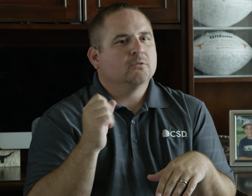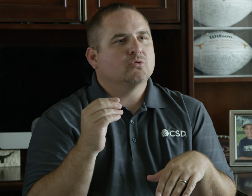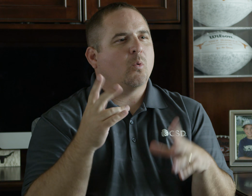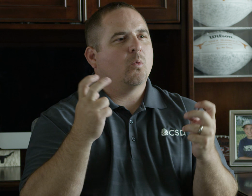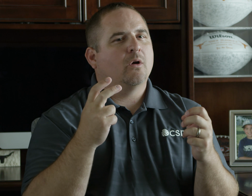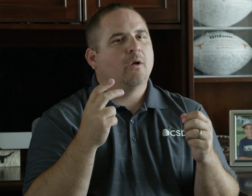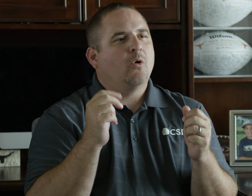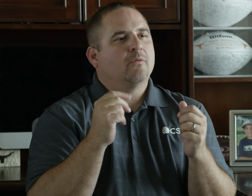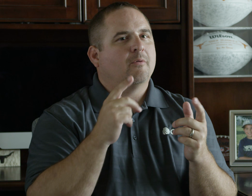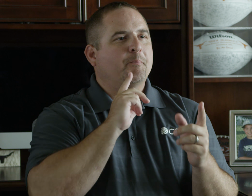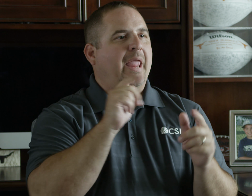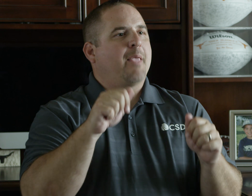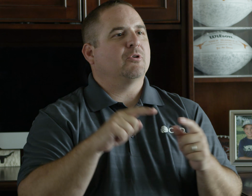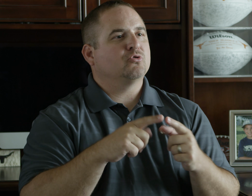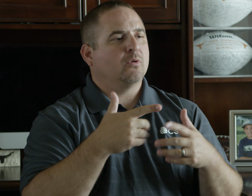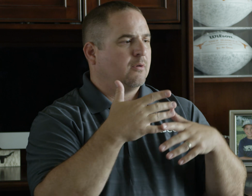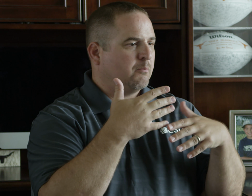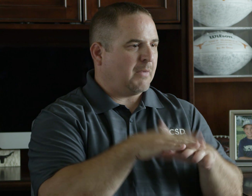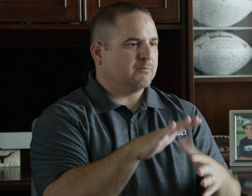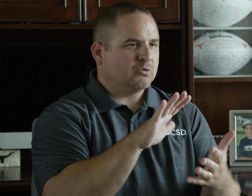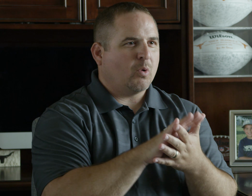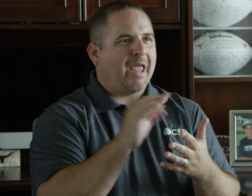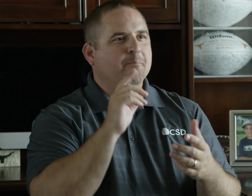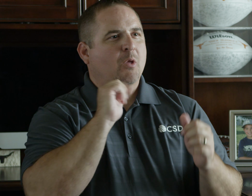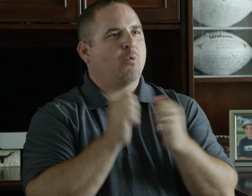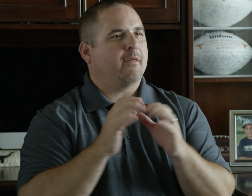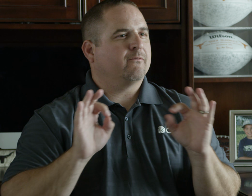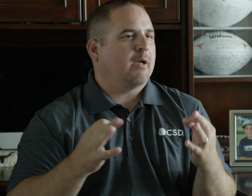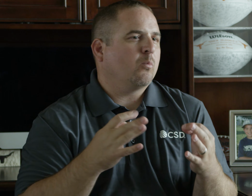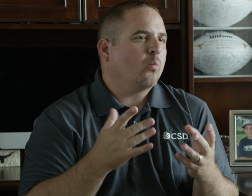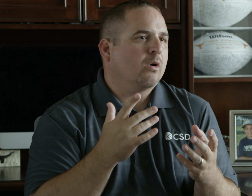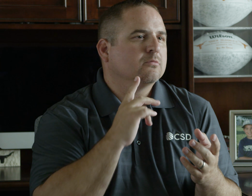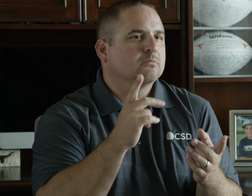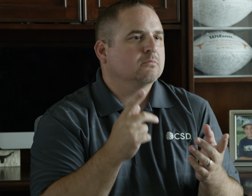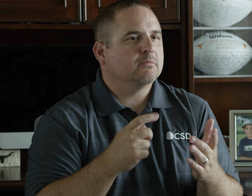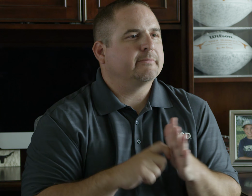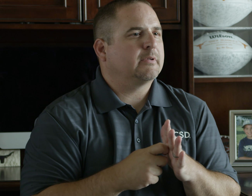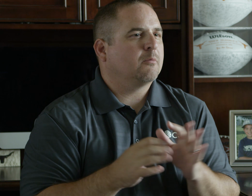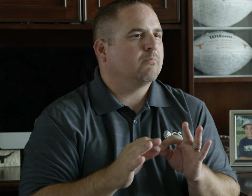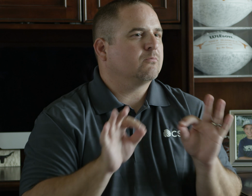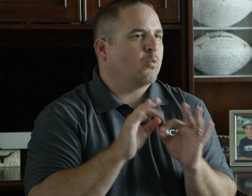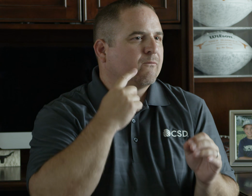So being mainstreamed means I get to be with my family and that was the key for me.